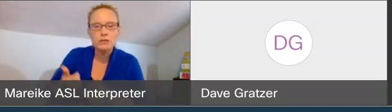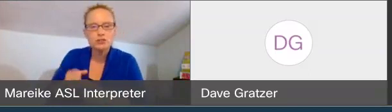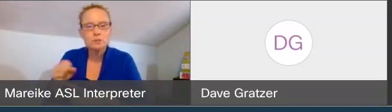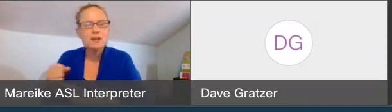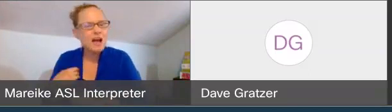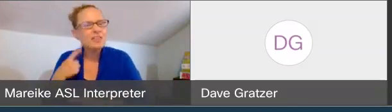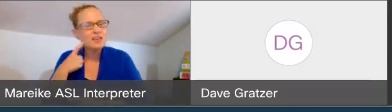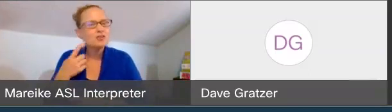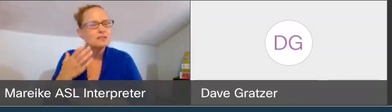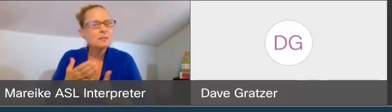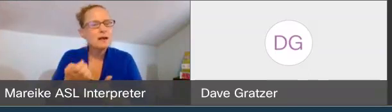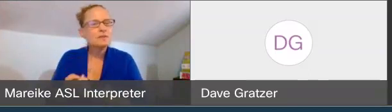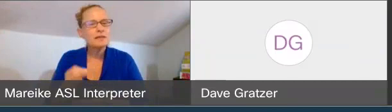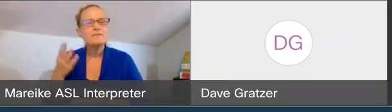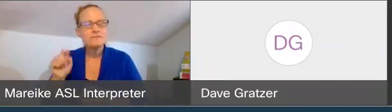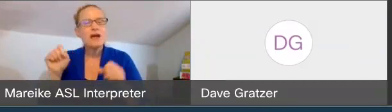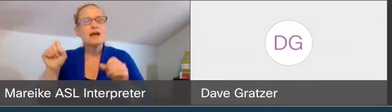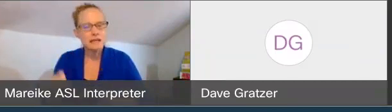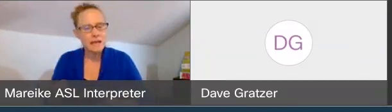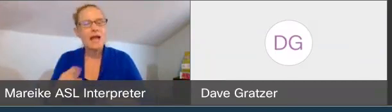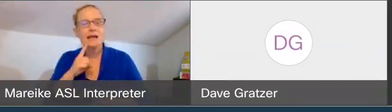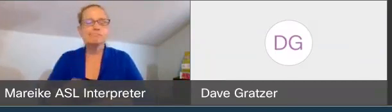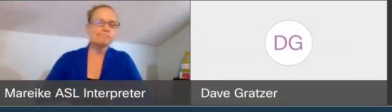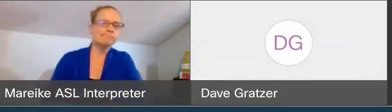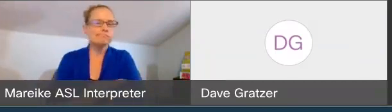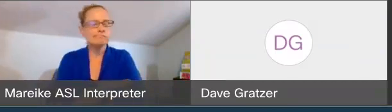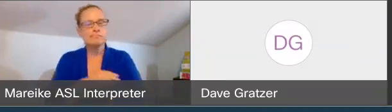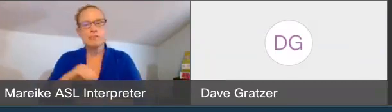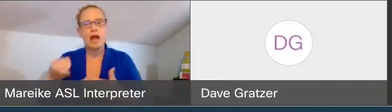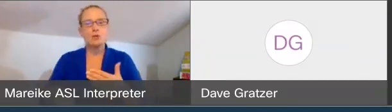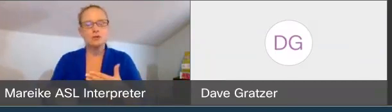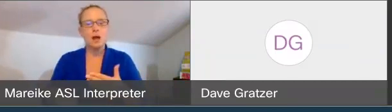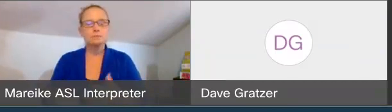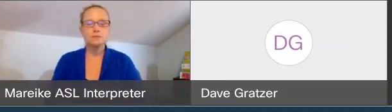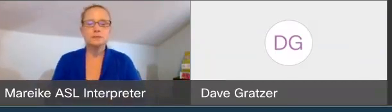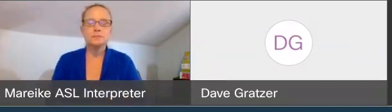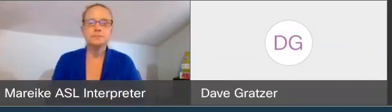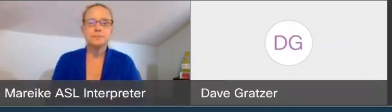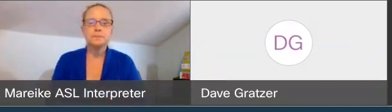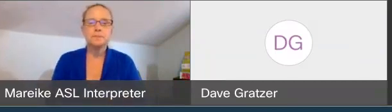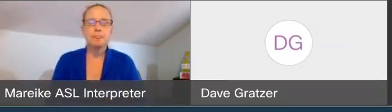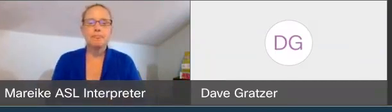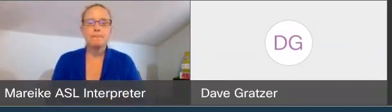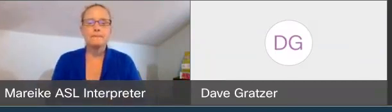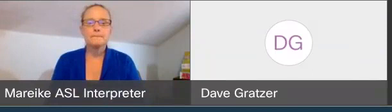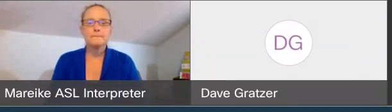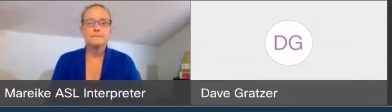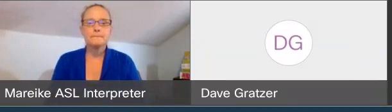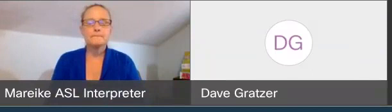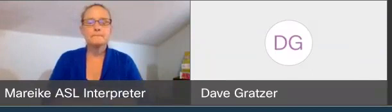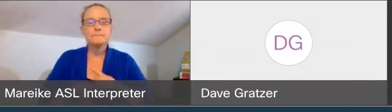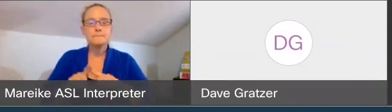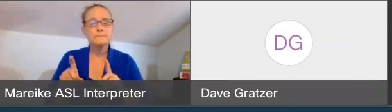that FACT can improve criminal justice outcomes, but I would also be hard pressed to make the case